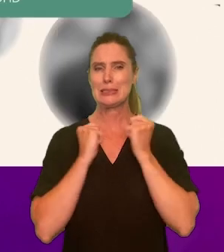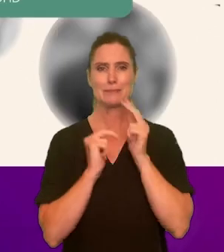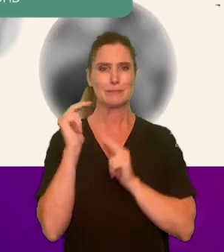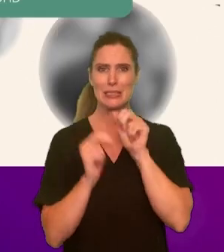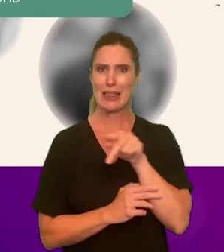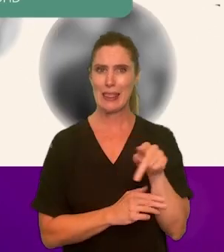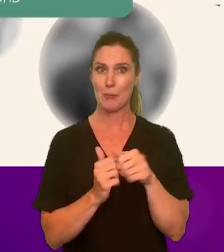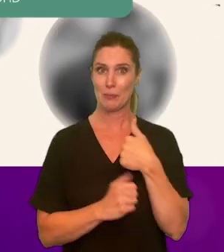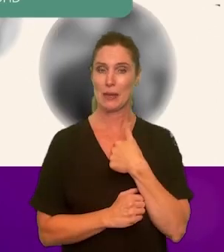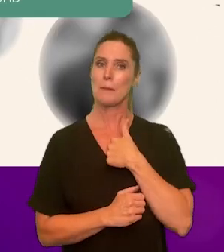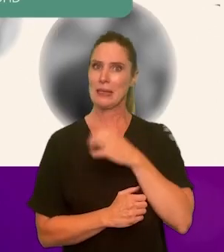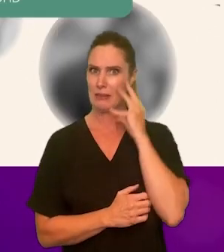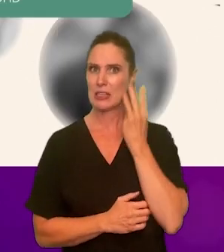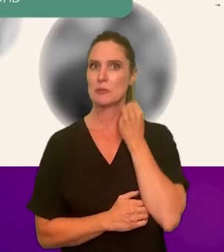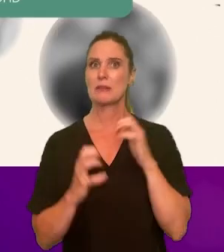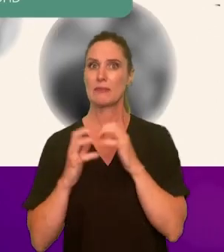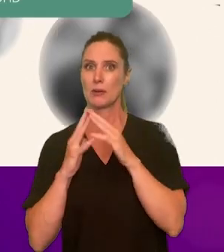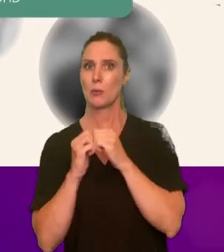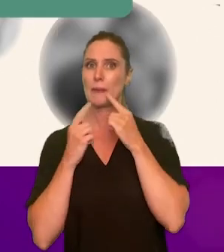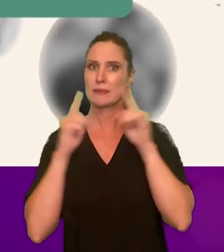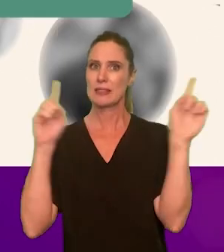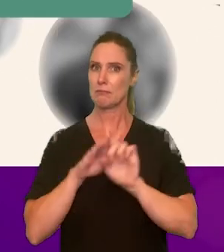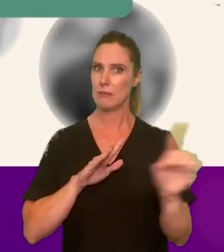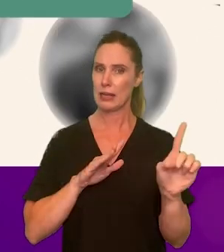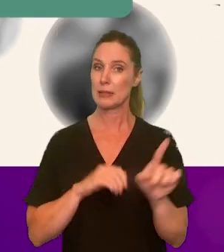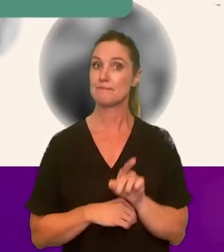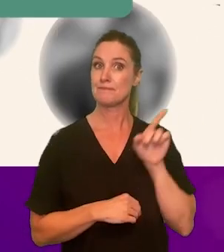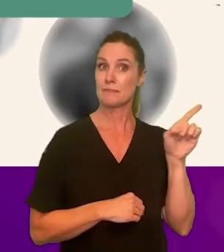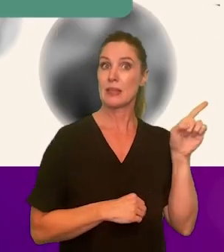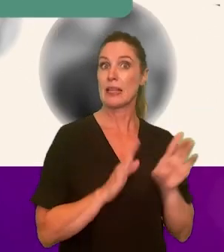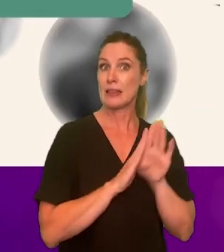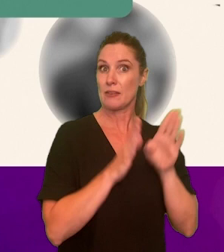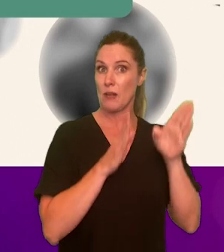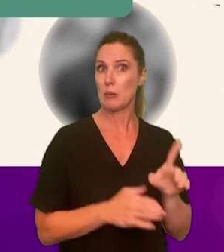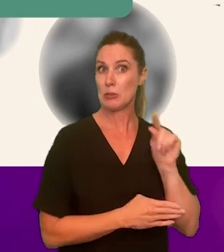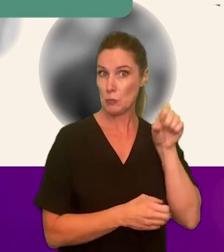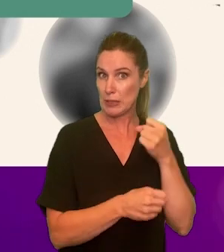I'm an experienced founder with a successful exit. Manish, our lead developer, has 20 years of experience.